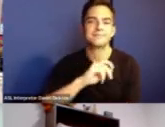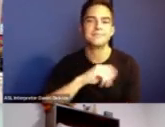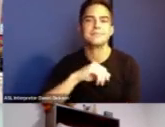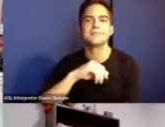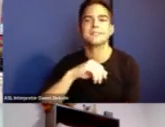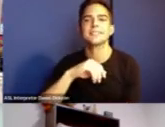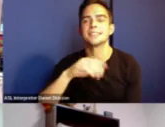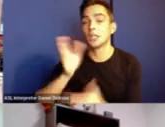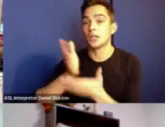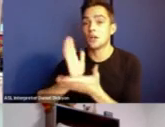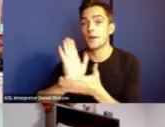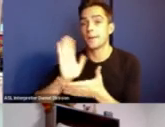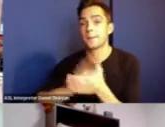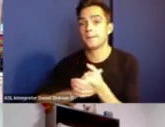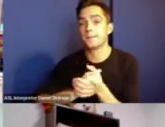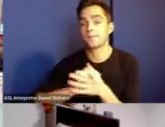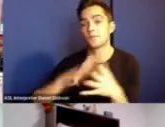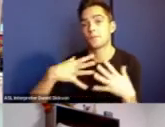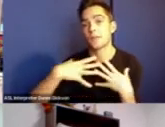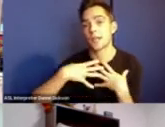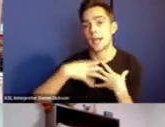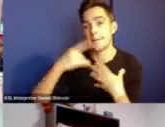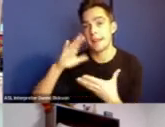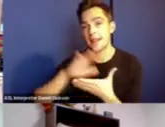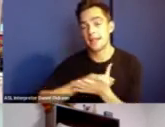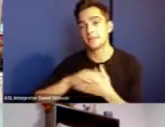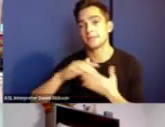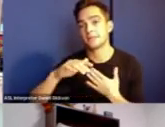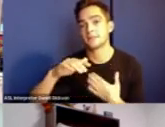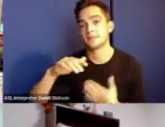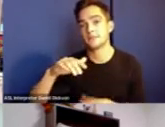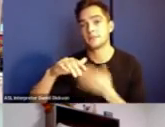Bevin Croft: Alright, I believe that we have gotten through the